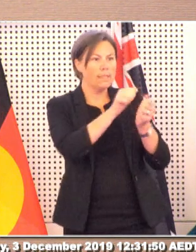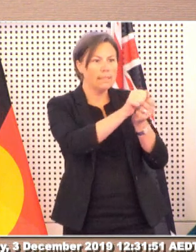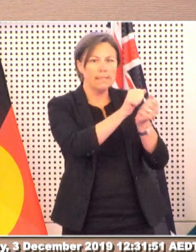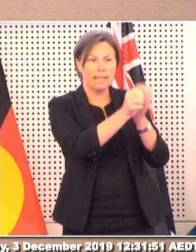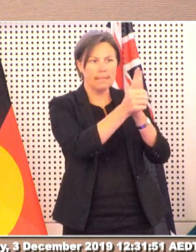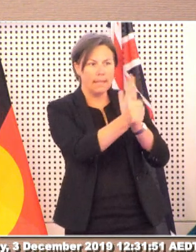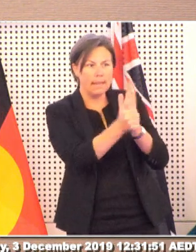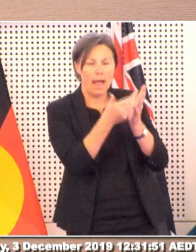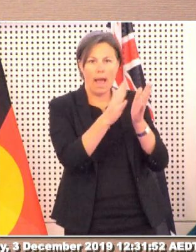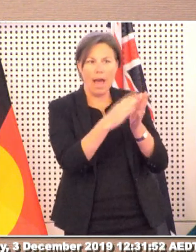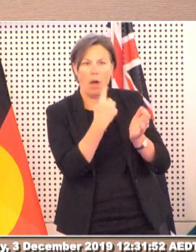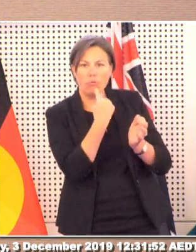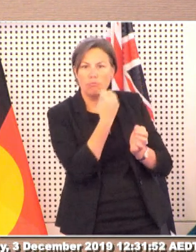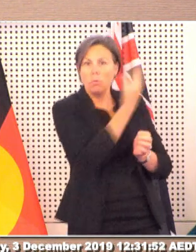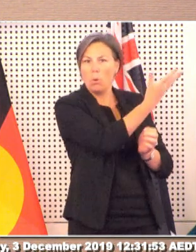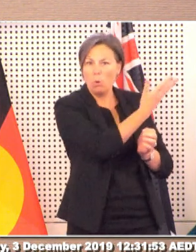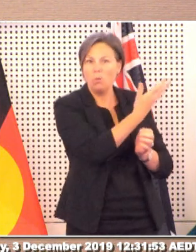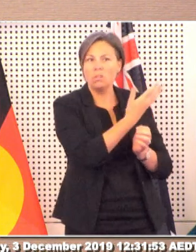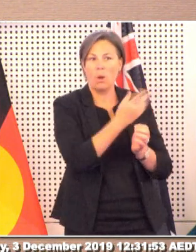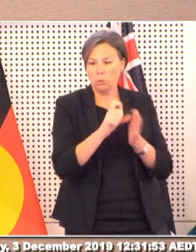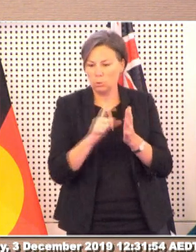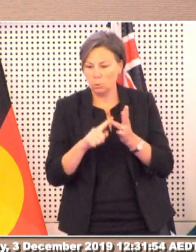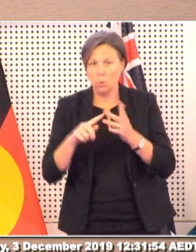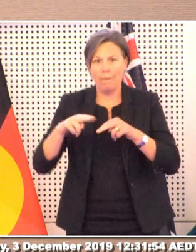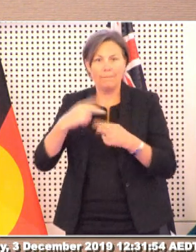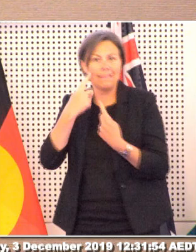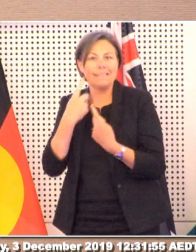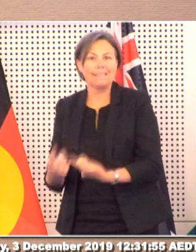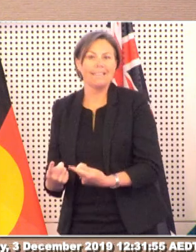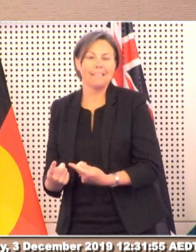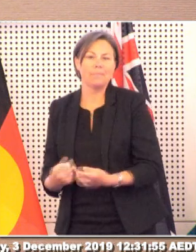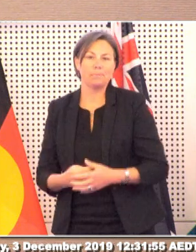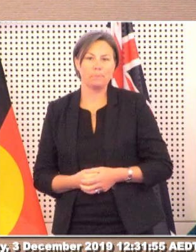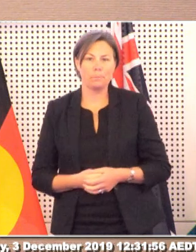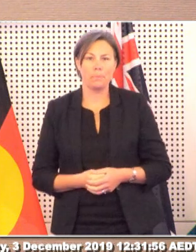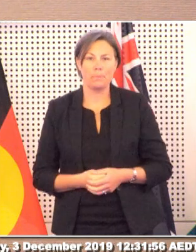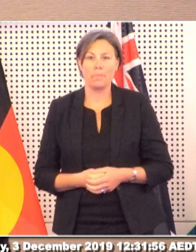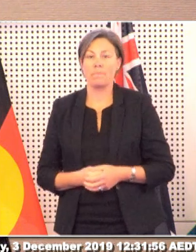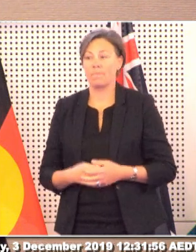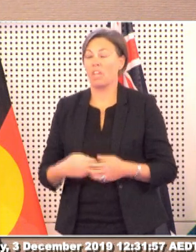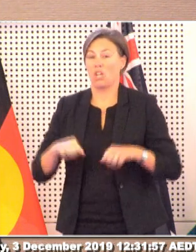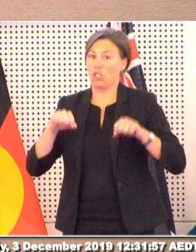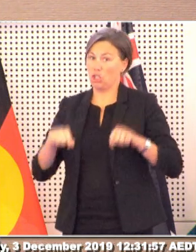action that people can take when they see things that they’re concerned about. That last point is fundamental.